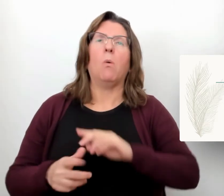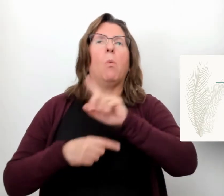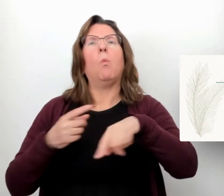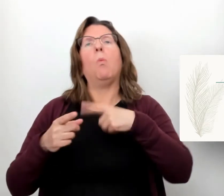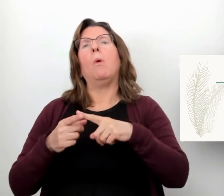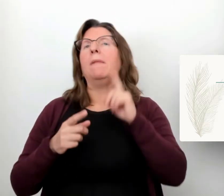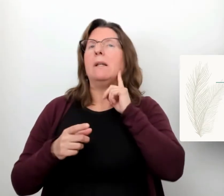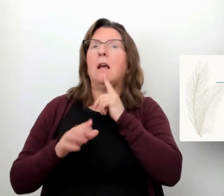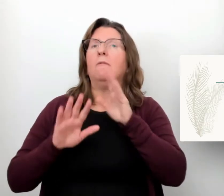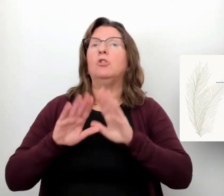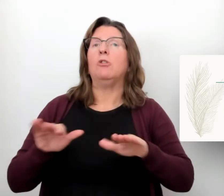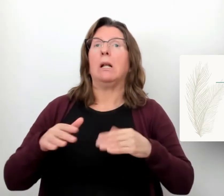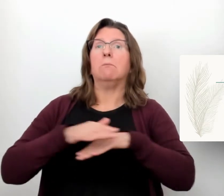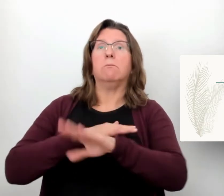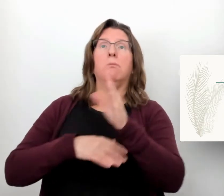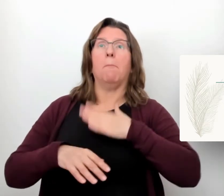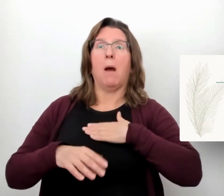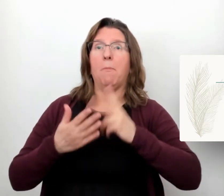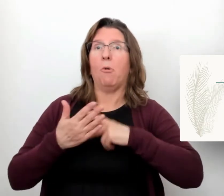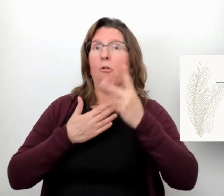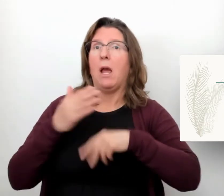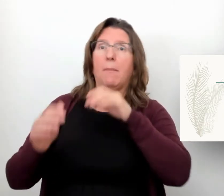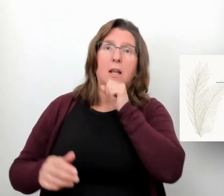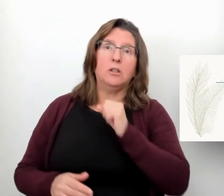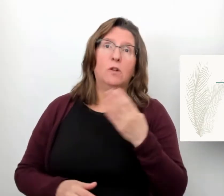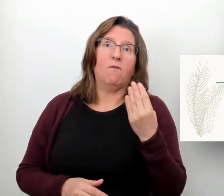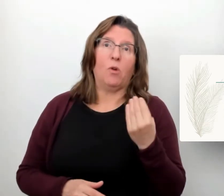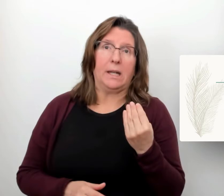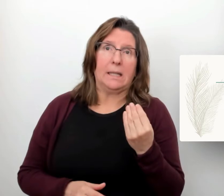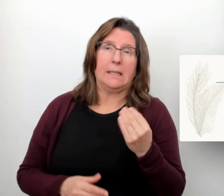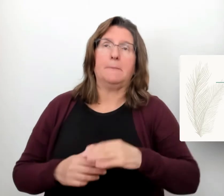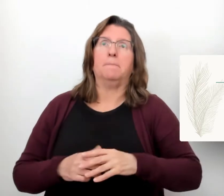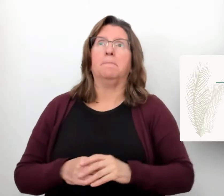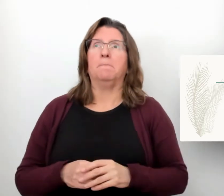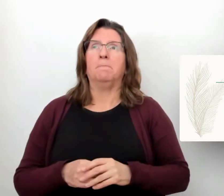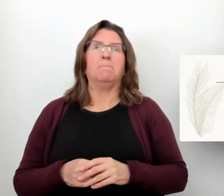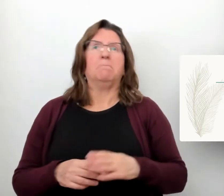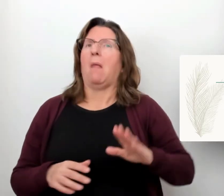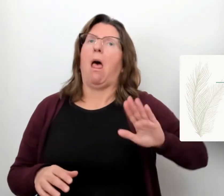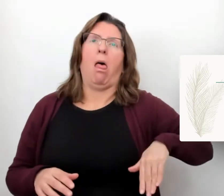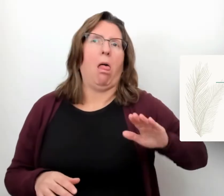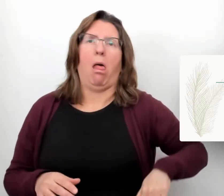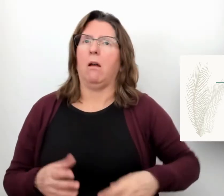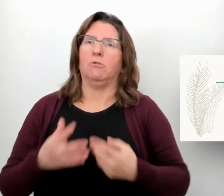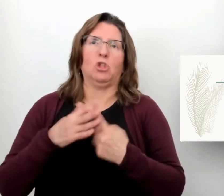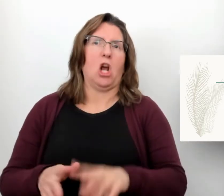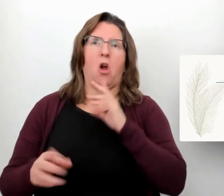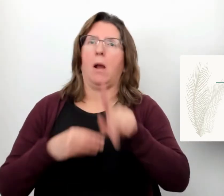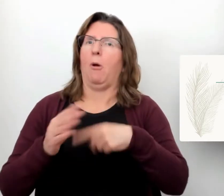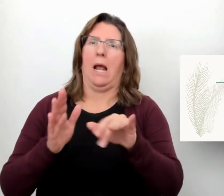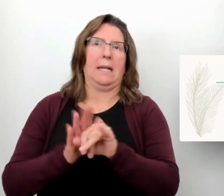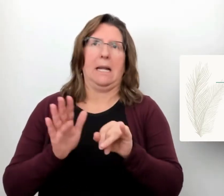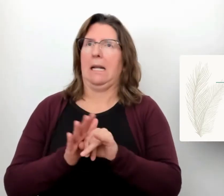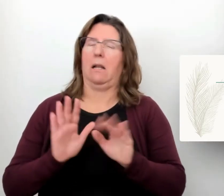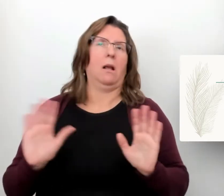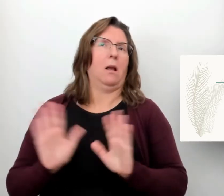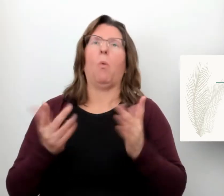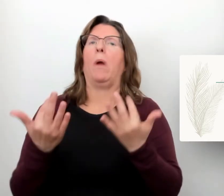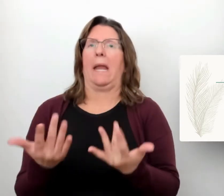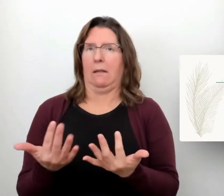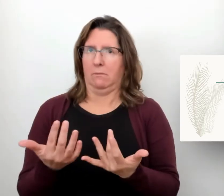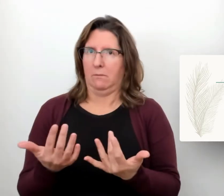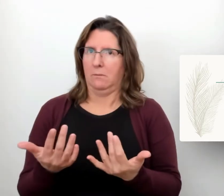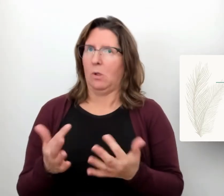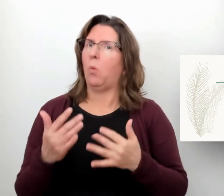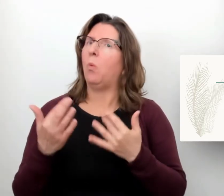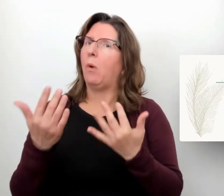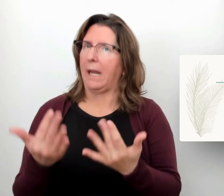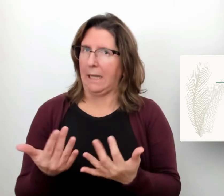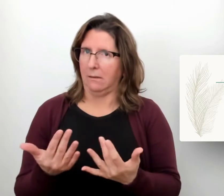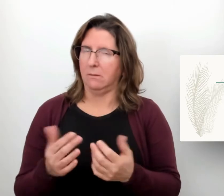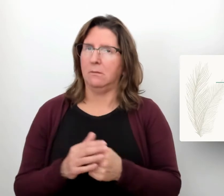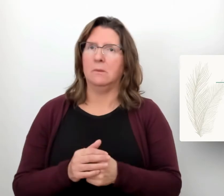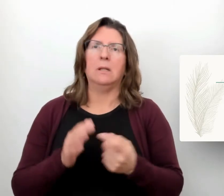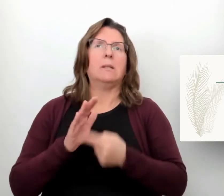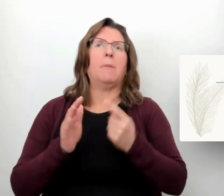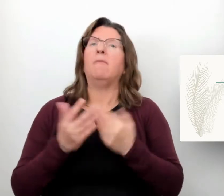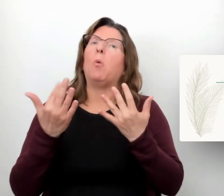When those 14 year old students first began in my program, I purposefully did not introduce the concept of identity.